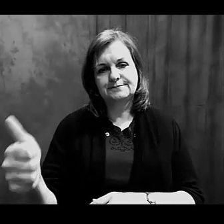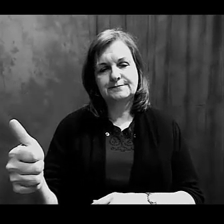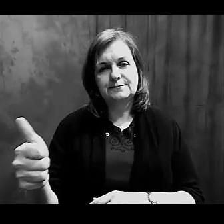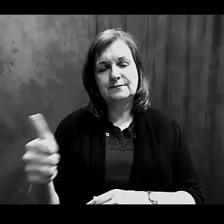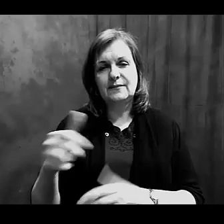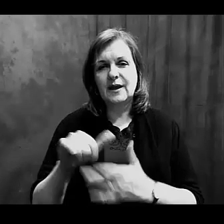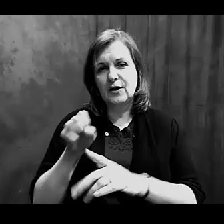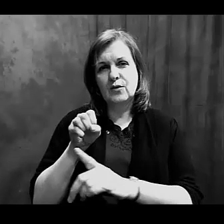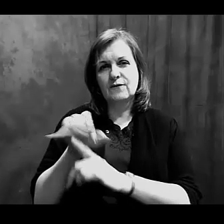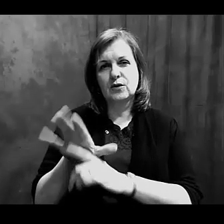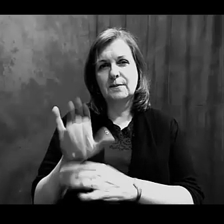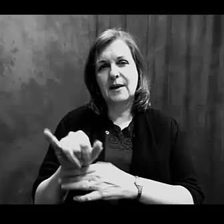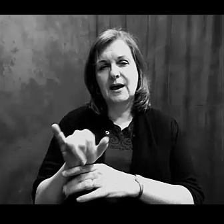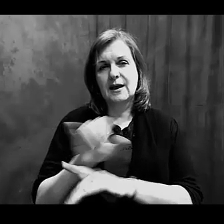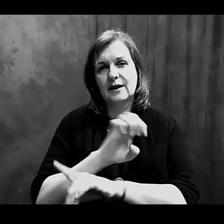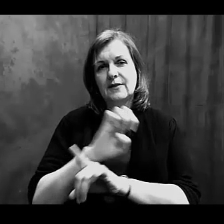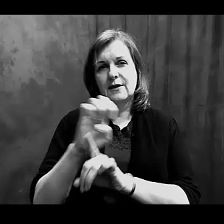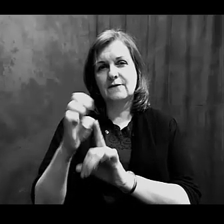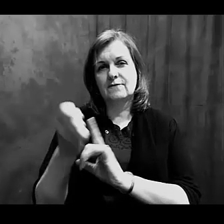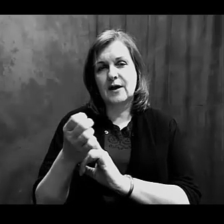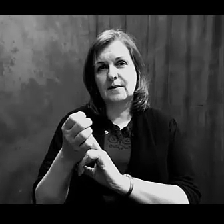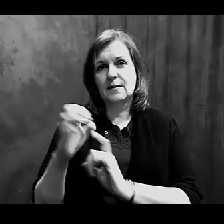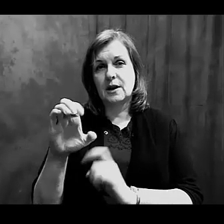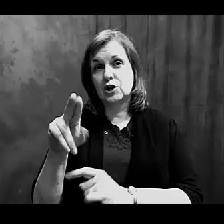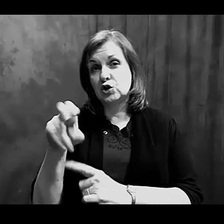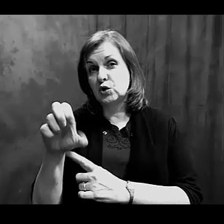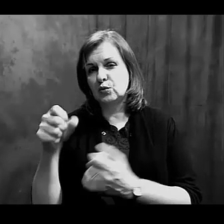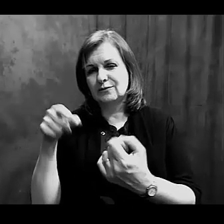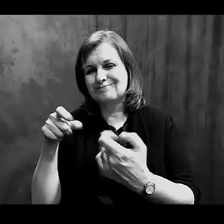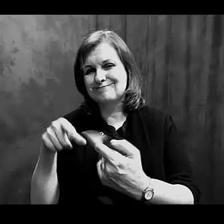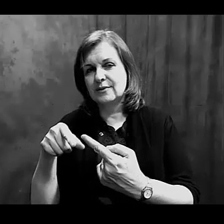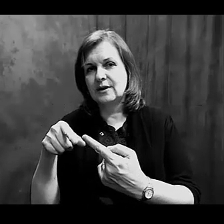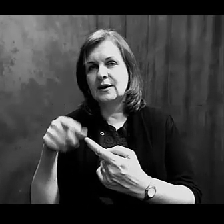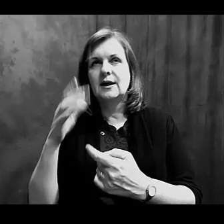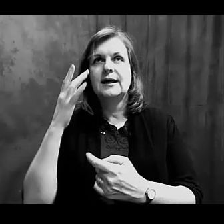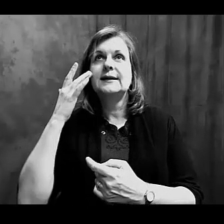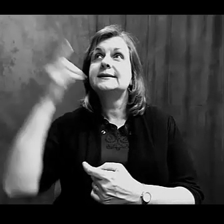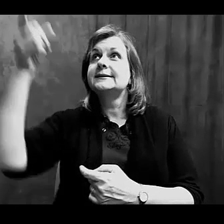are really driven by environmental cues like sunlight and sound